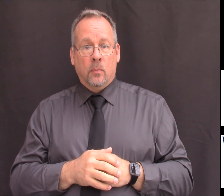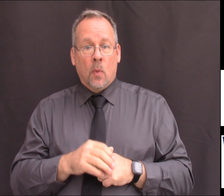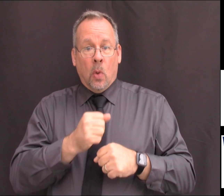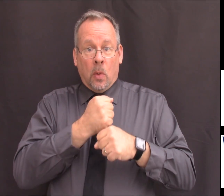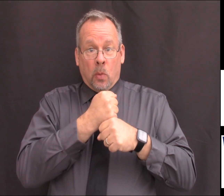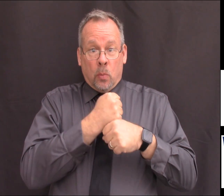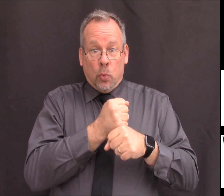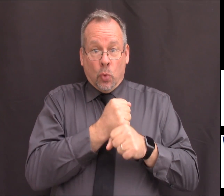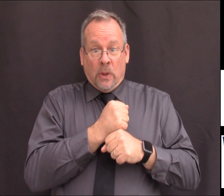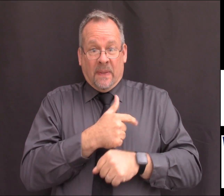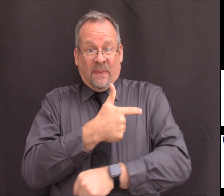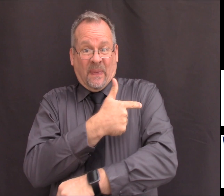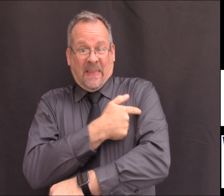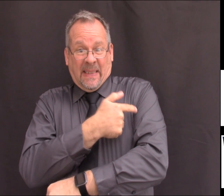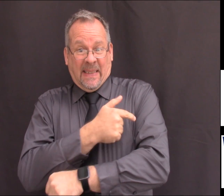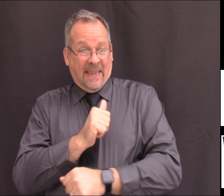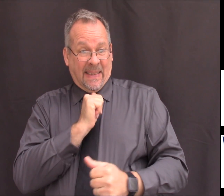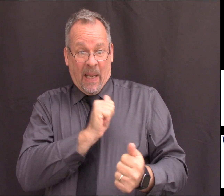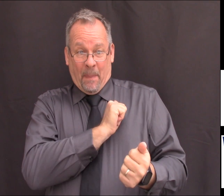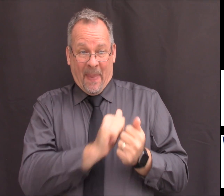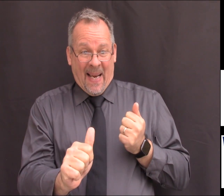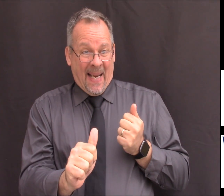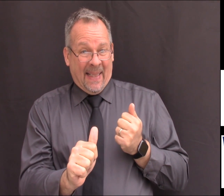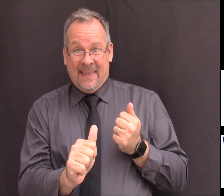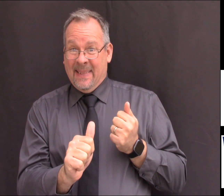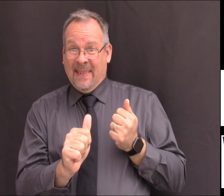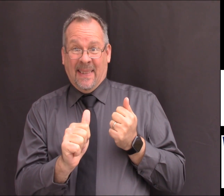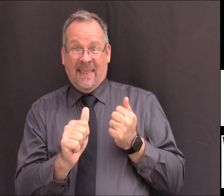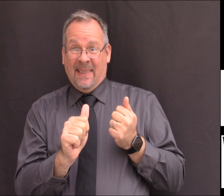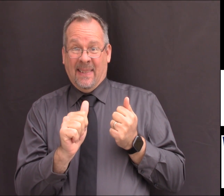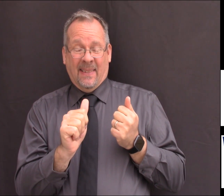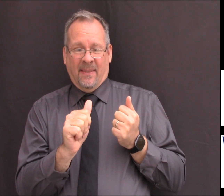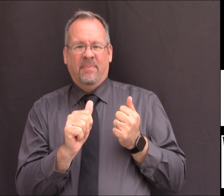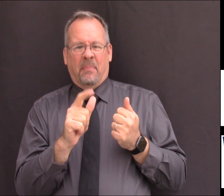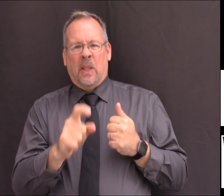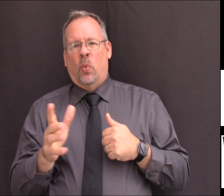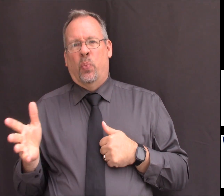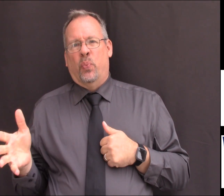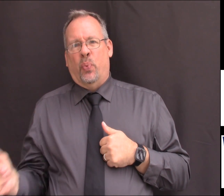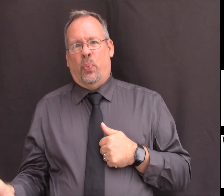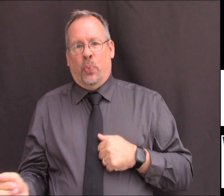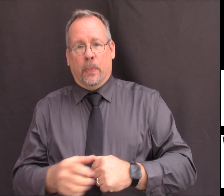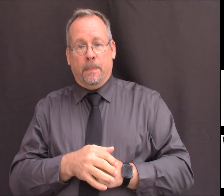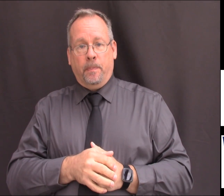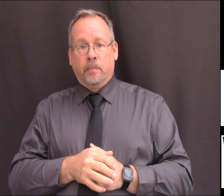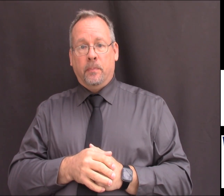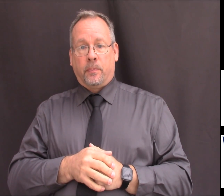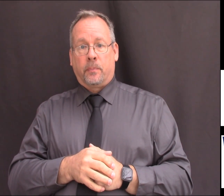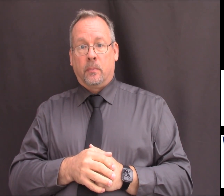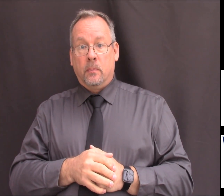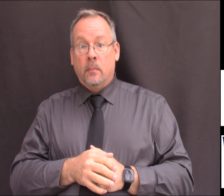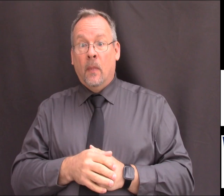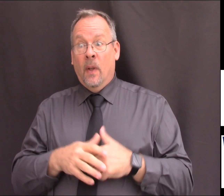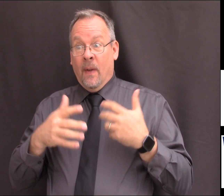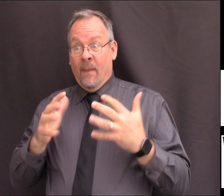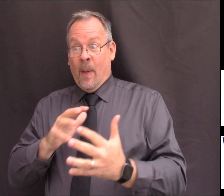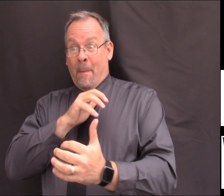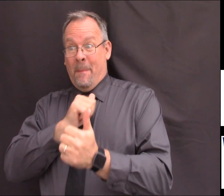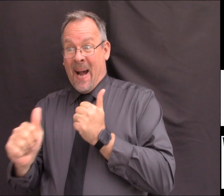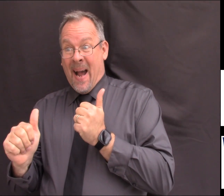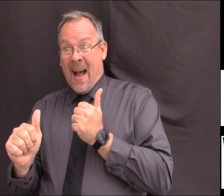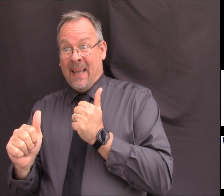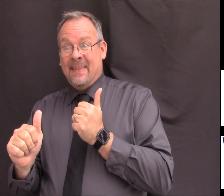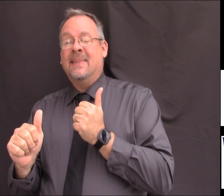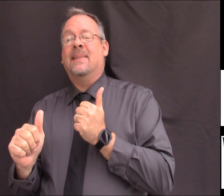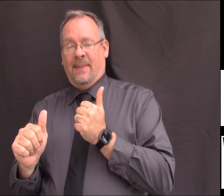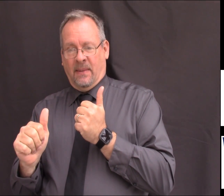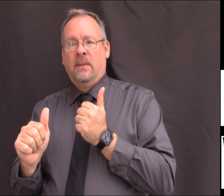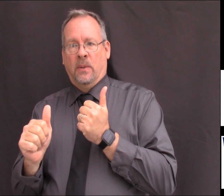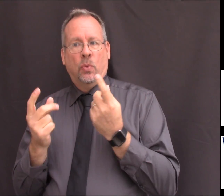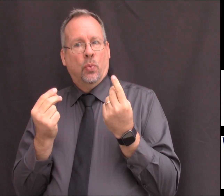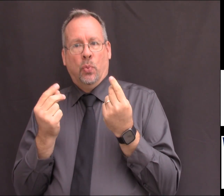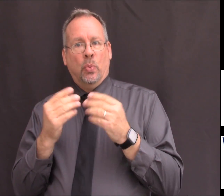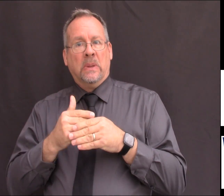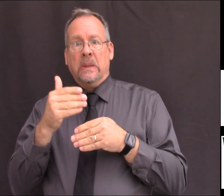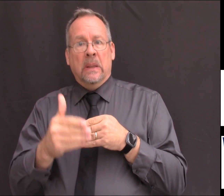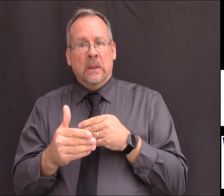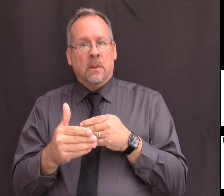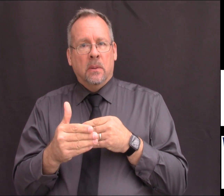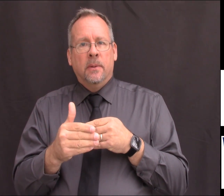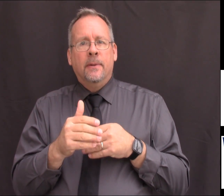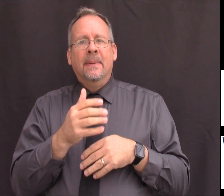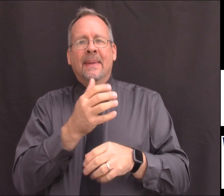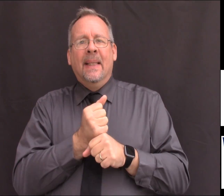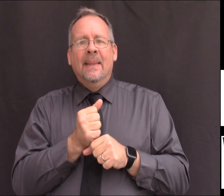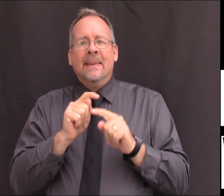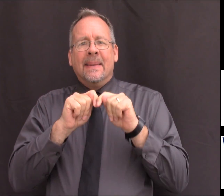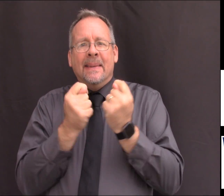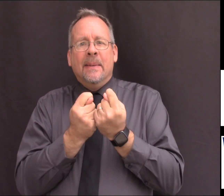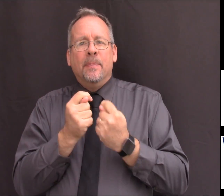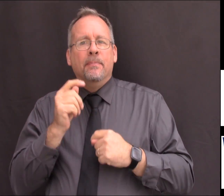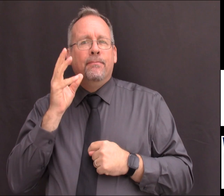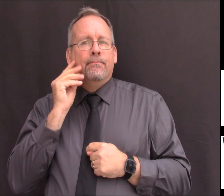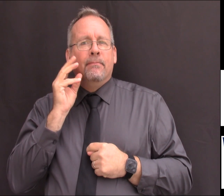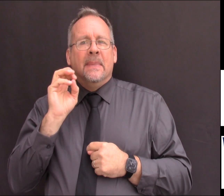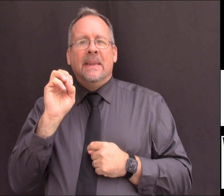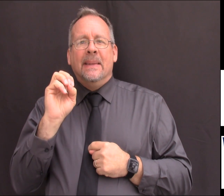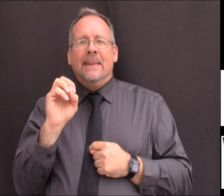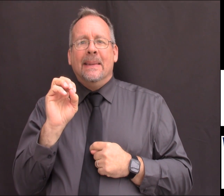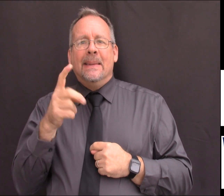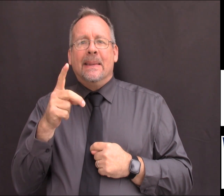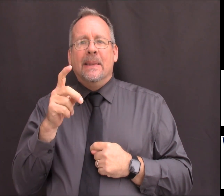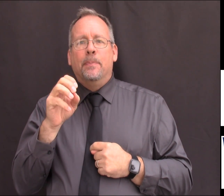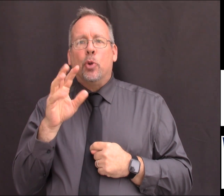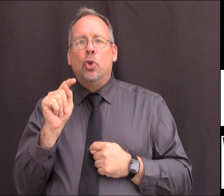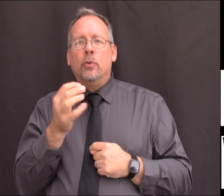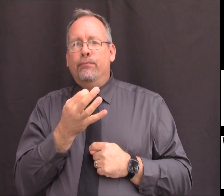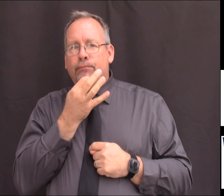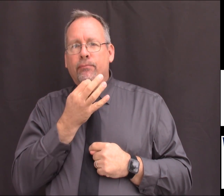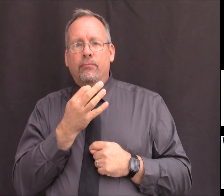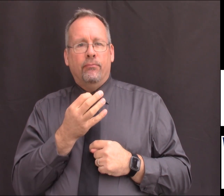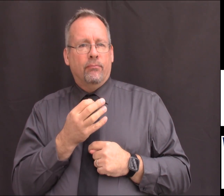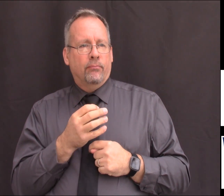Produced vaccines that do not pass will be destroyed. For those that do make it past clinical trials, a team of medical experts